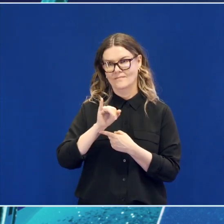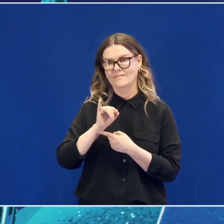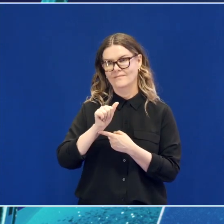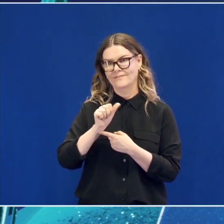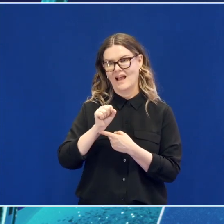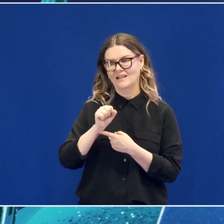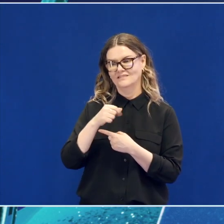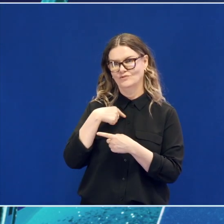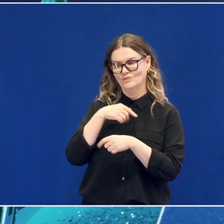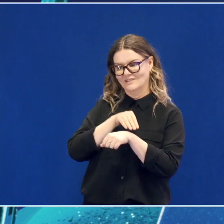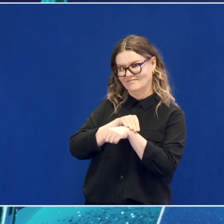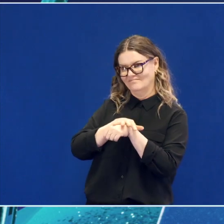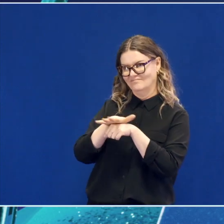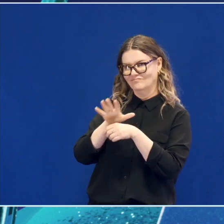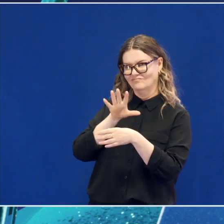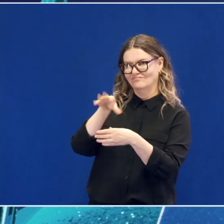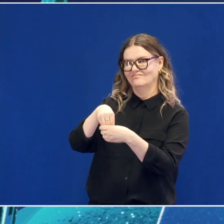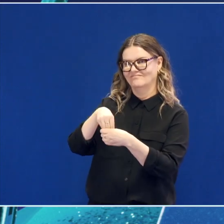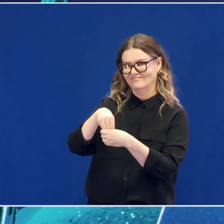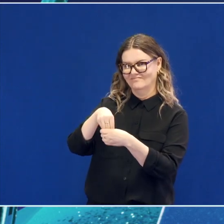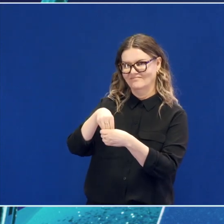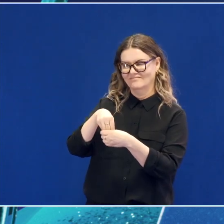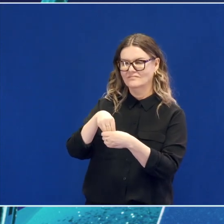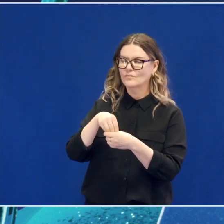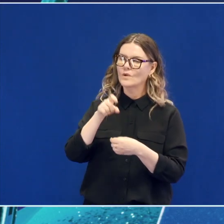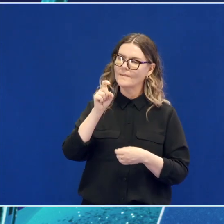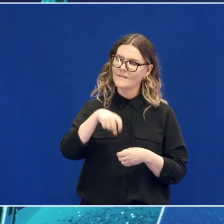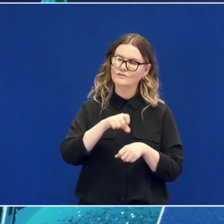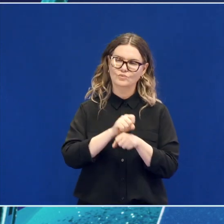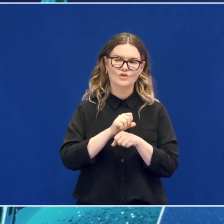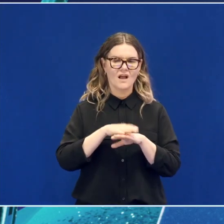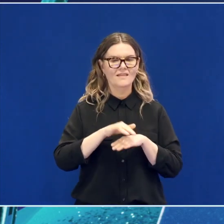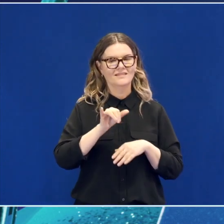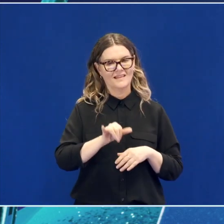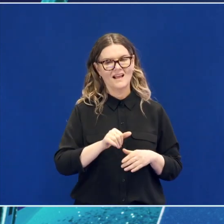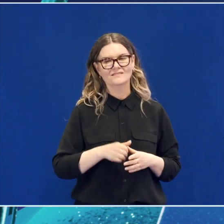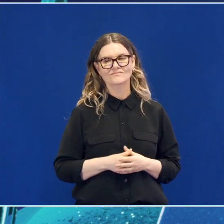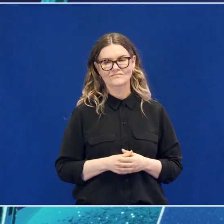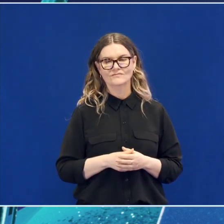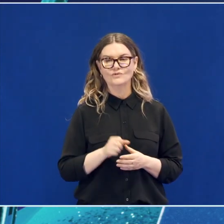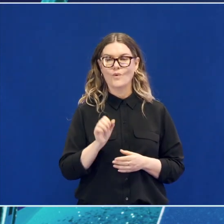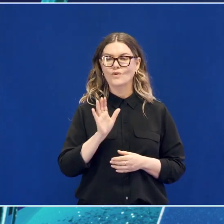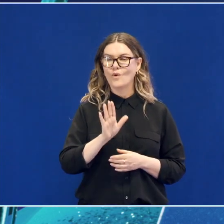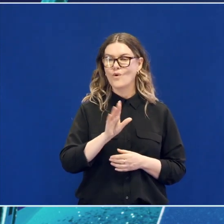is can we expect a tsunami of accessibility errors due to the increases of AI? I don't think so.